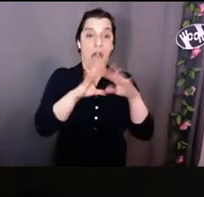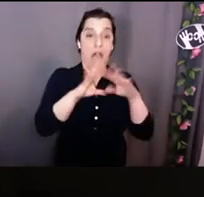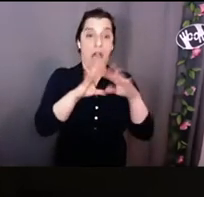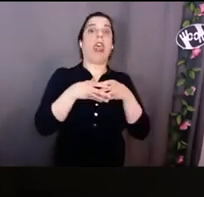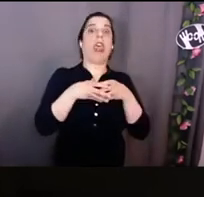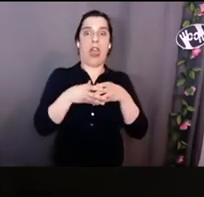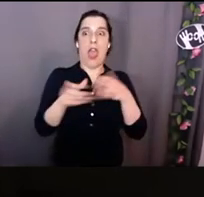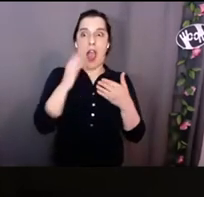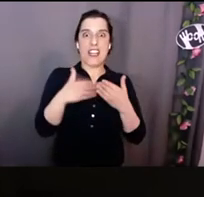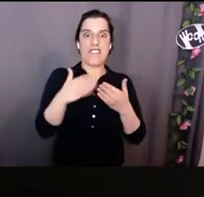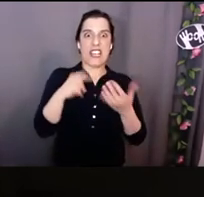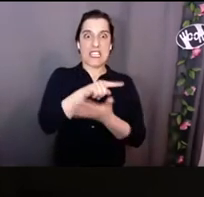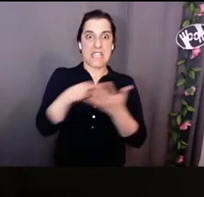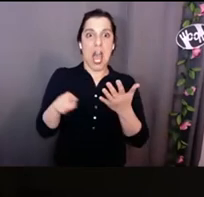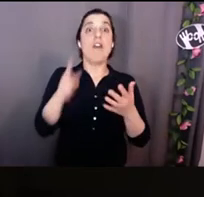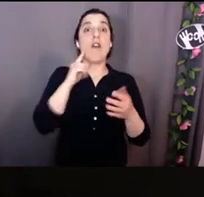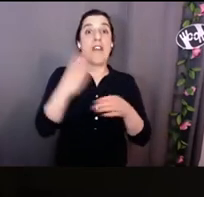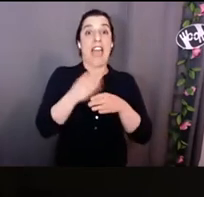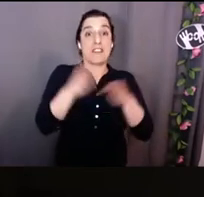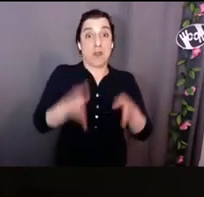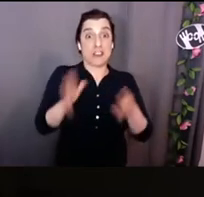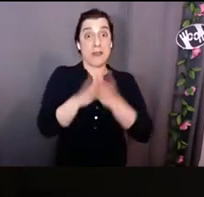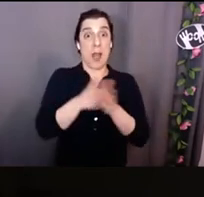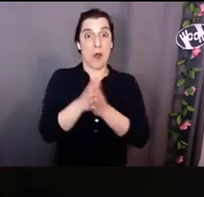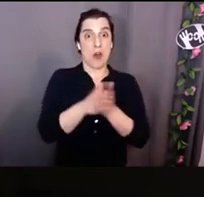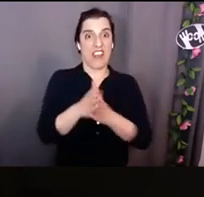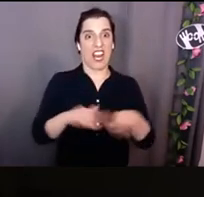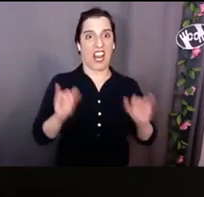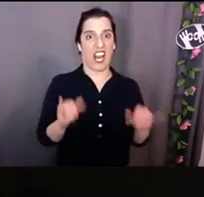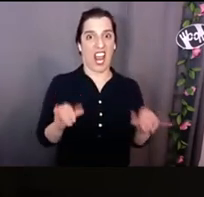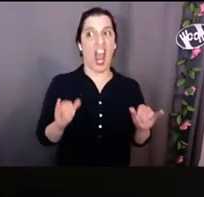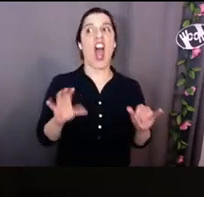motivate the average person to network more broadly and more deeply.